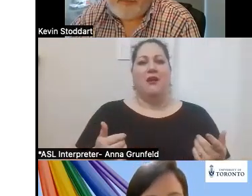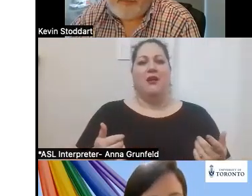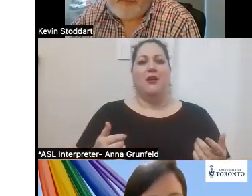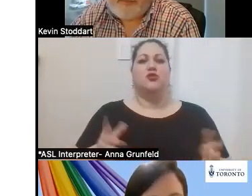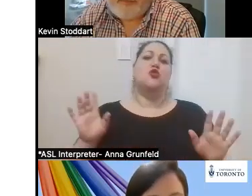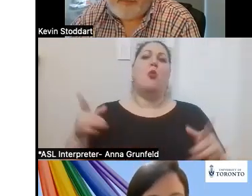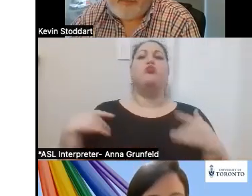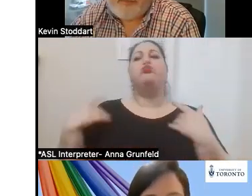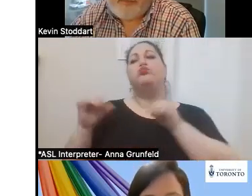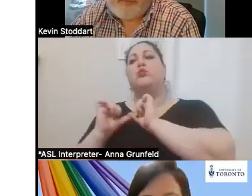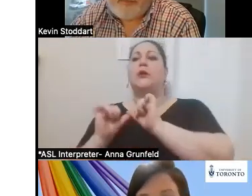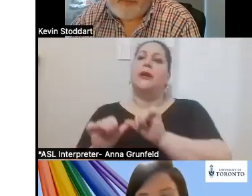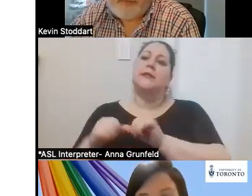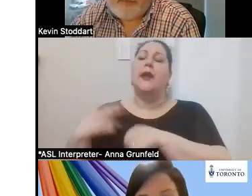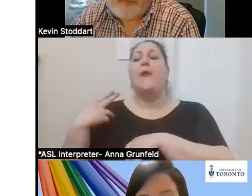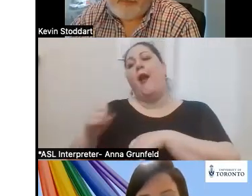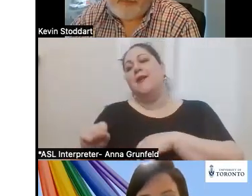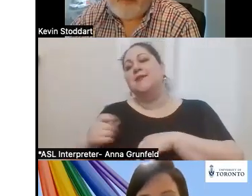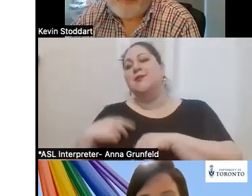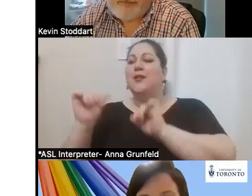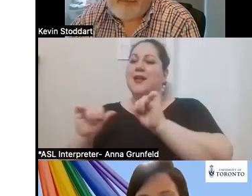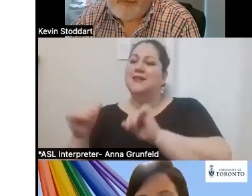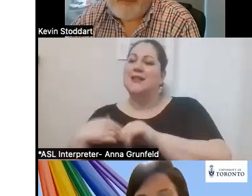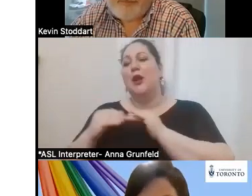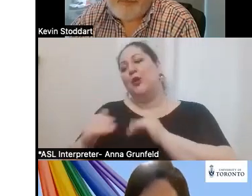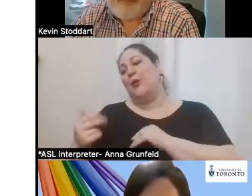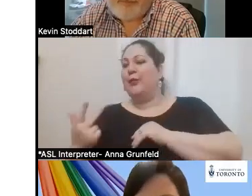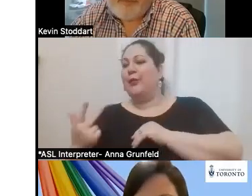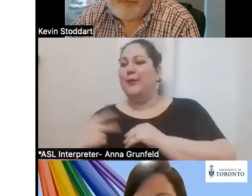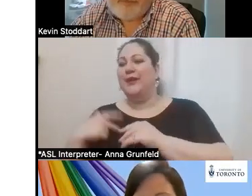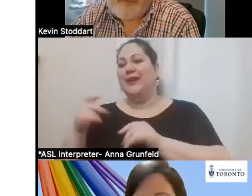maybe that they got in grade three and that, especially in these professional